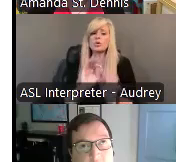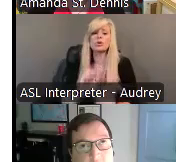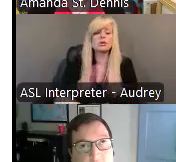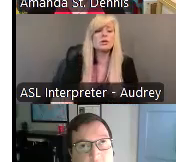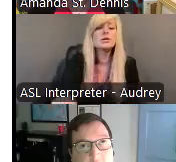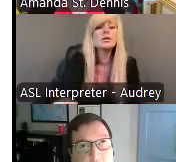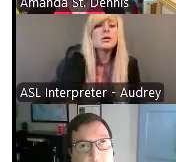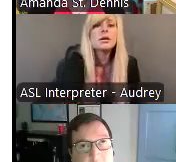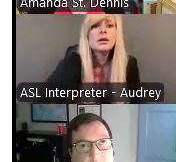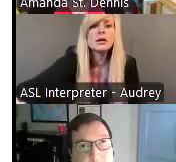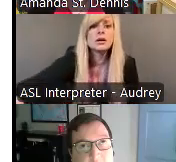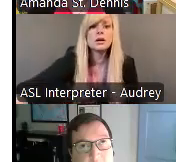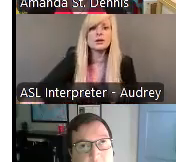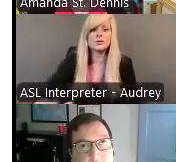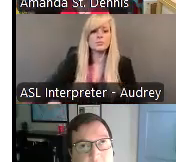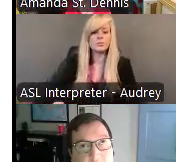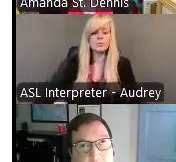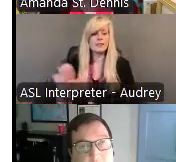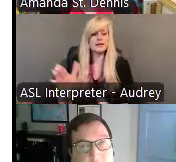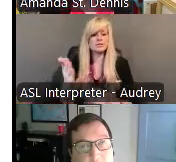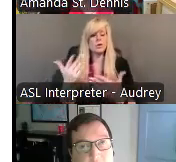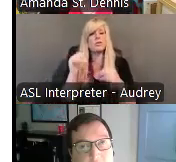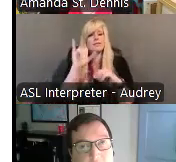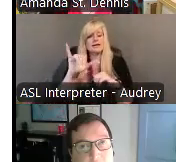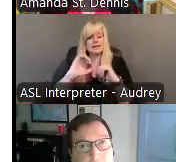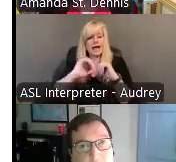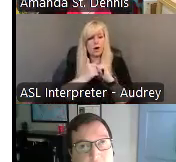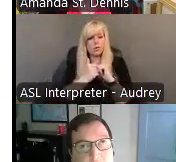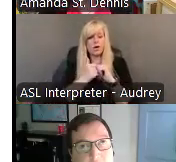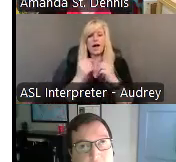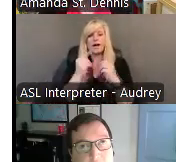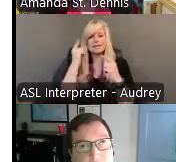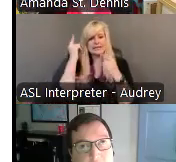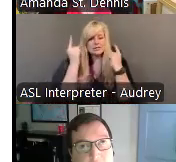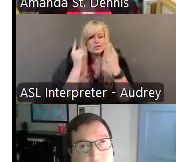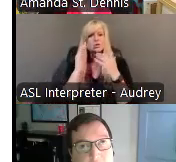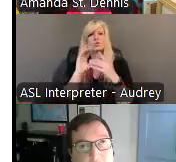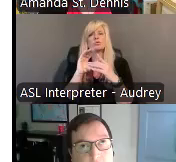how I've considered with working with youth and disabled individuals is try not to book meetings